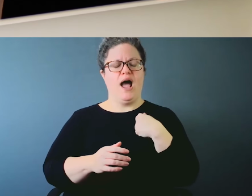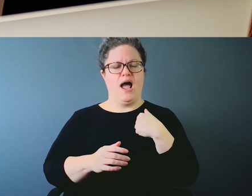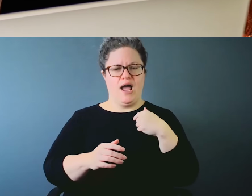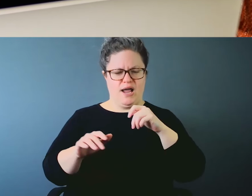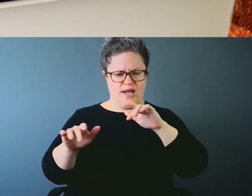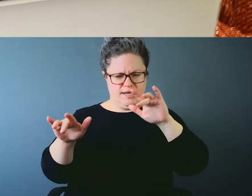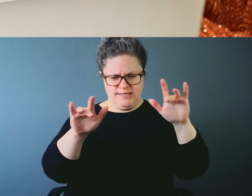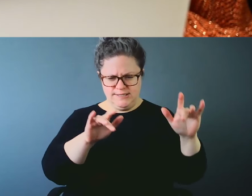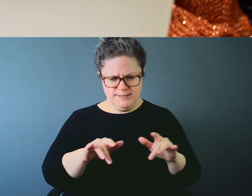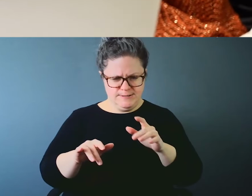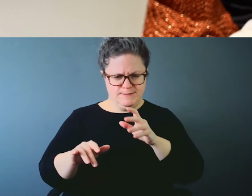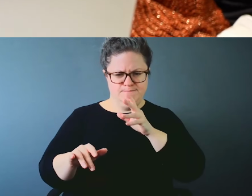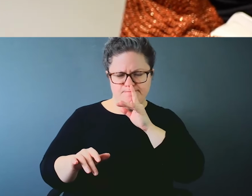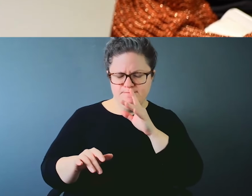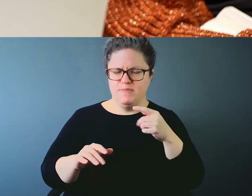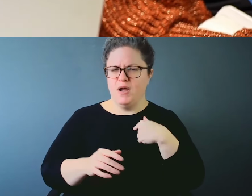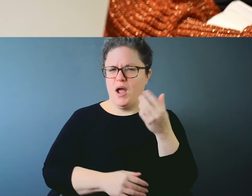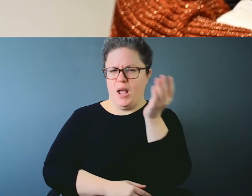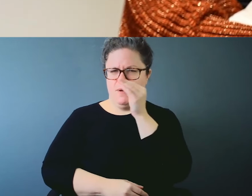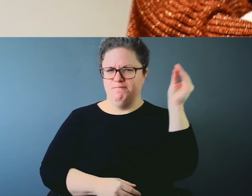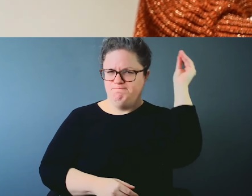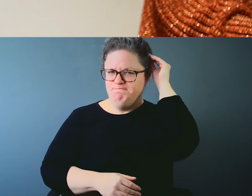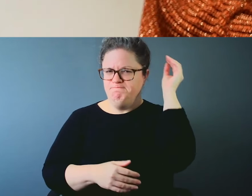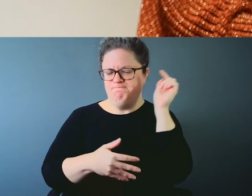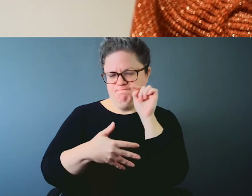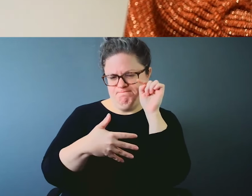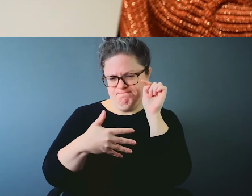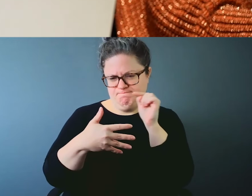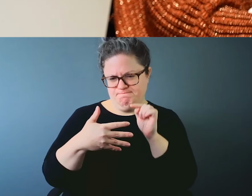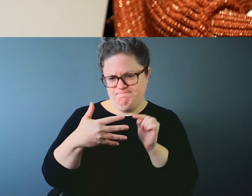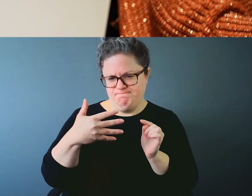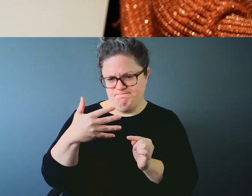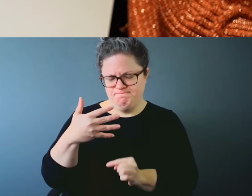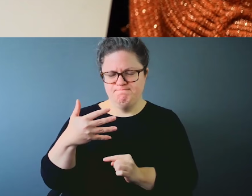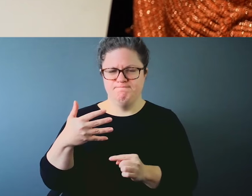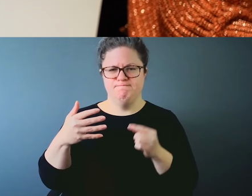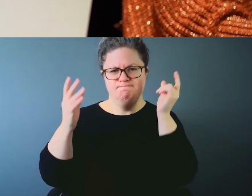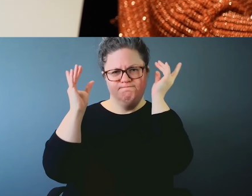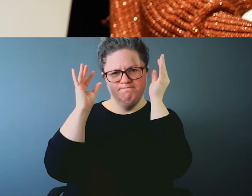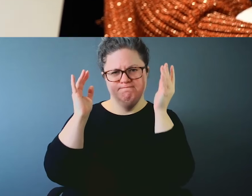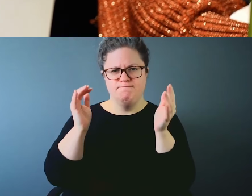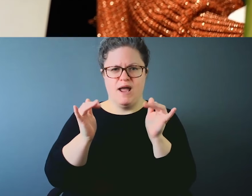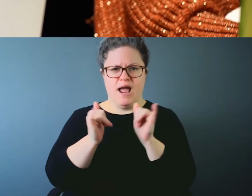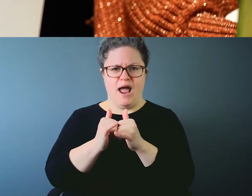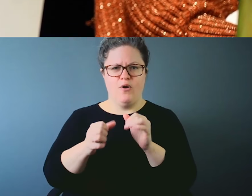how I can keep certain things in mind, how... how I can use what I do in this context.